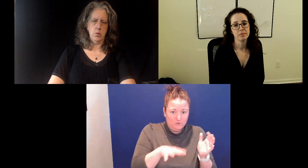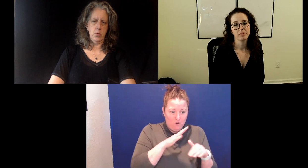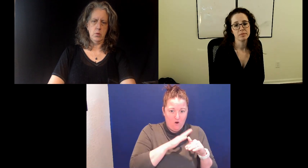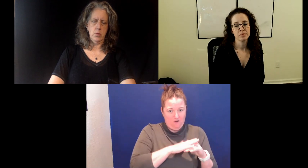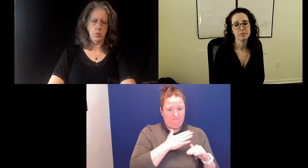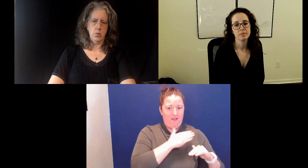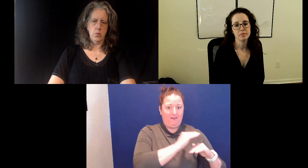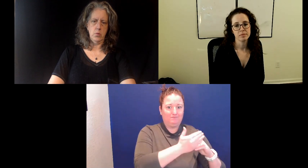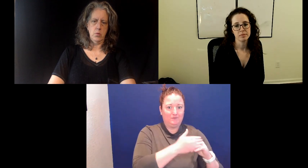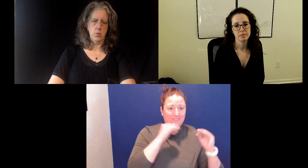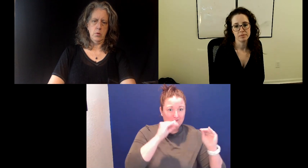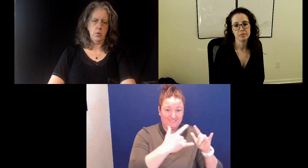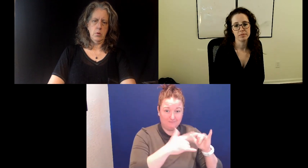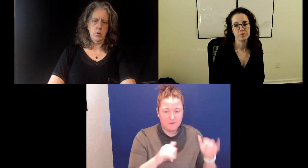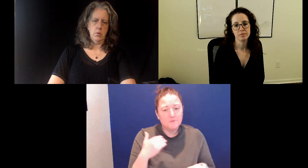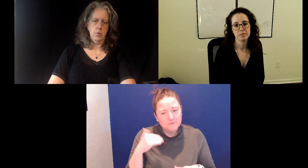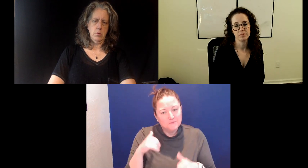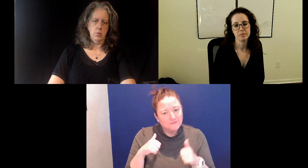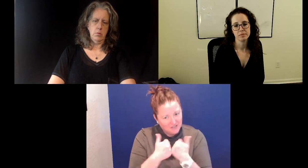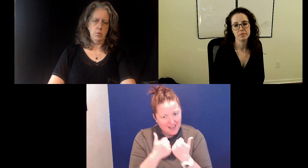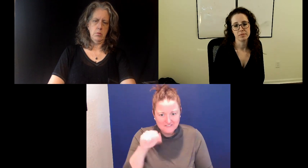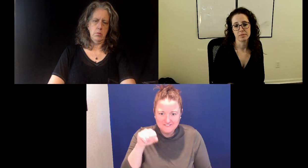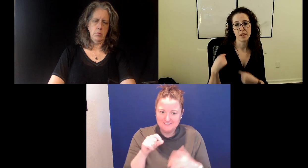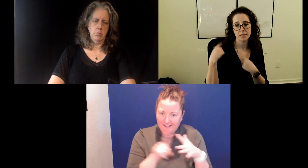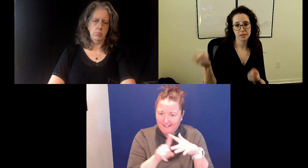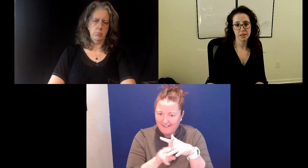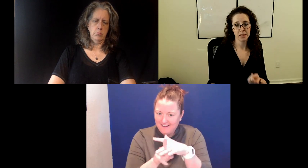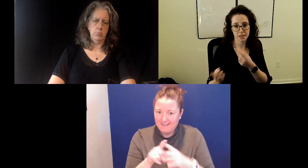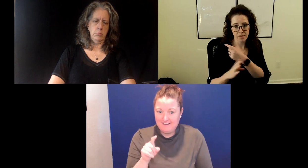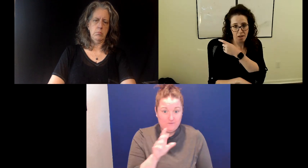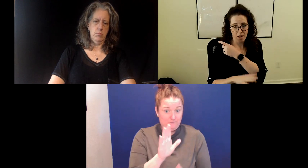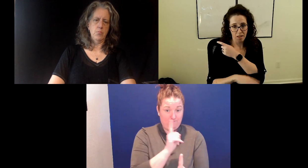teaching them um you know well i won't be in class i'll be teaching them remote excuse me so